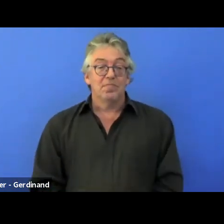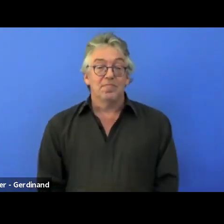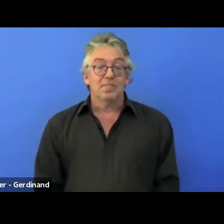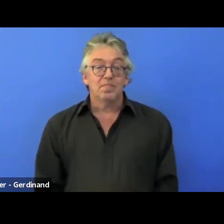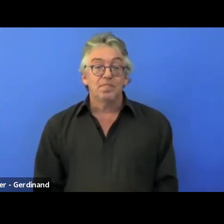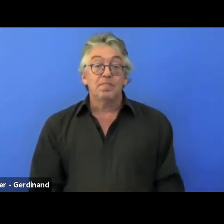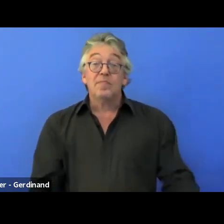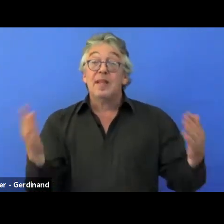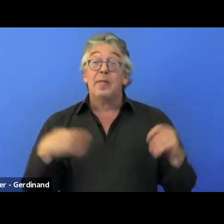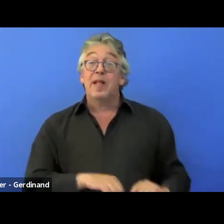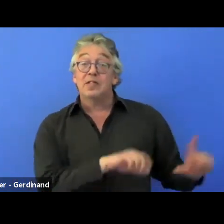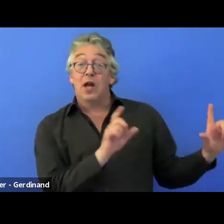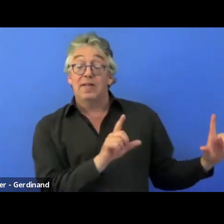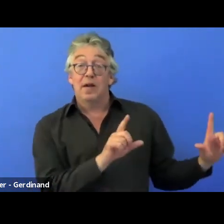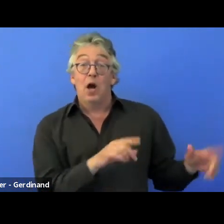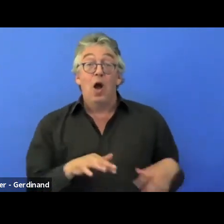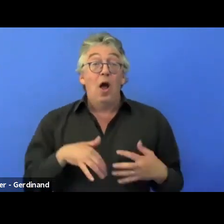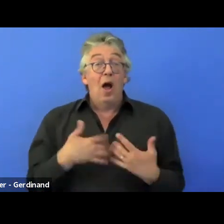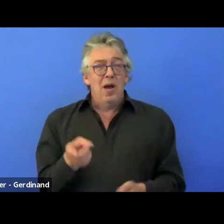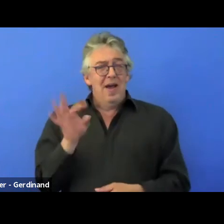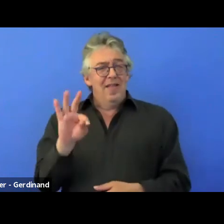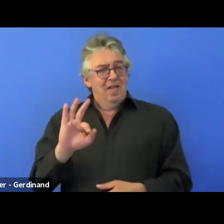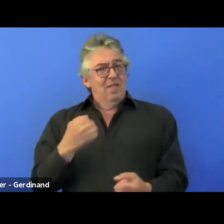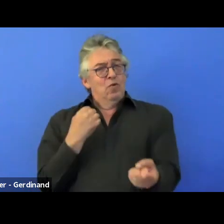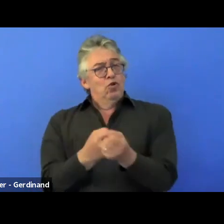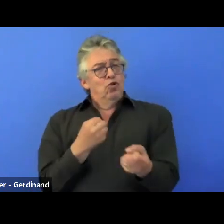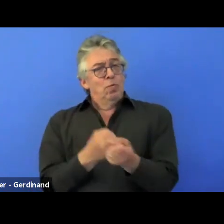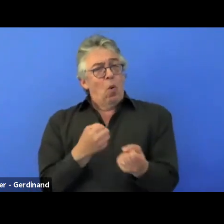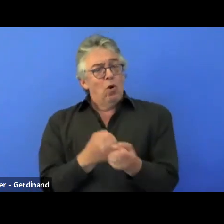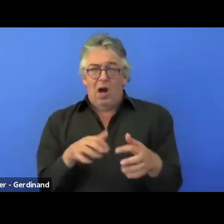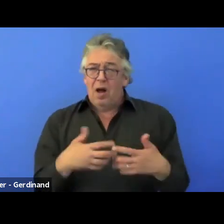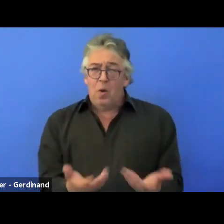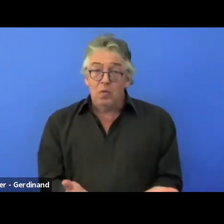So, how can we support the actions that were mentioned,